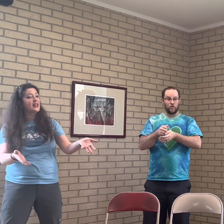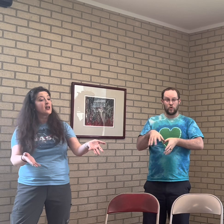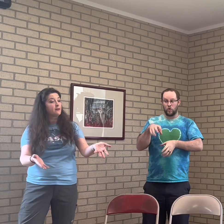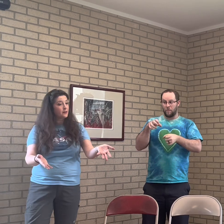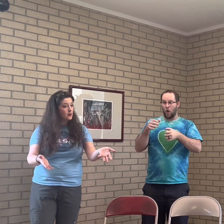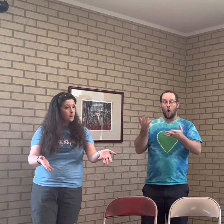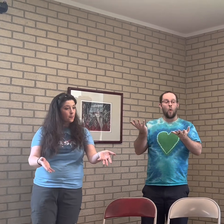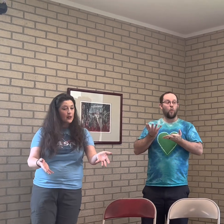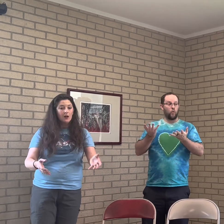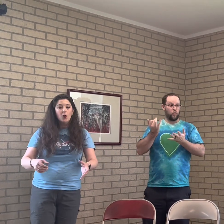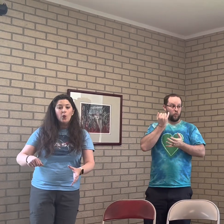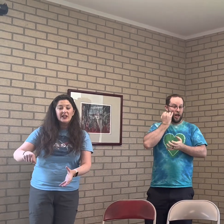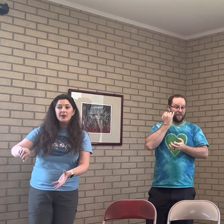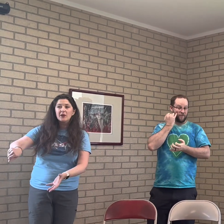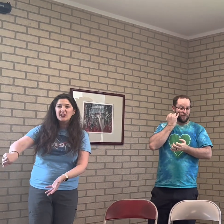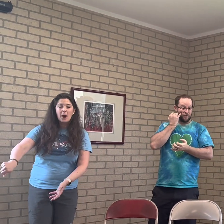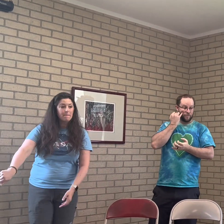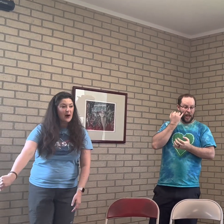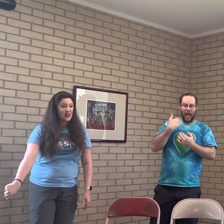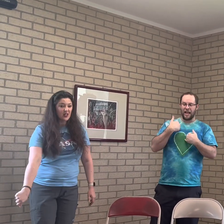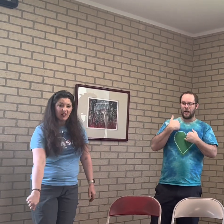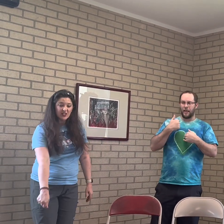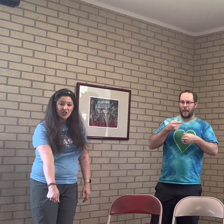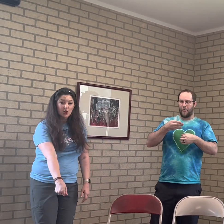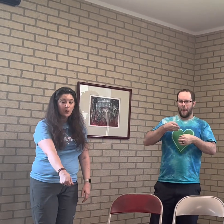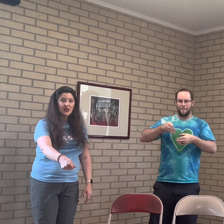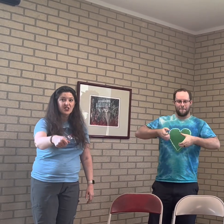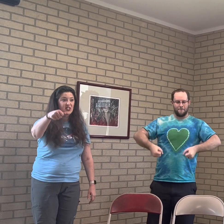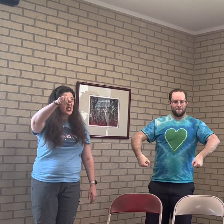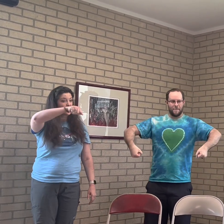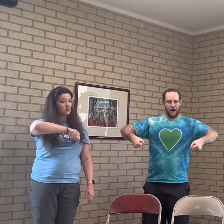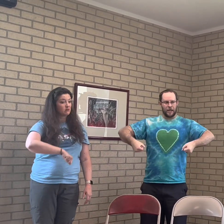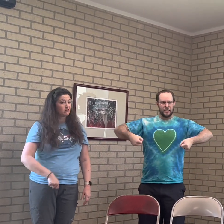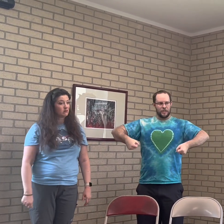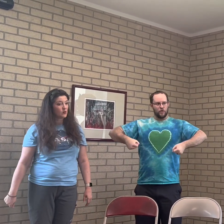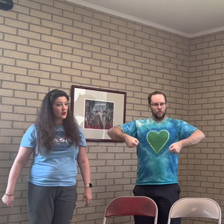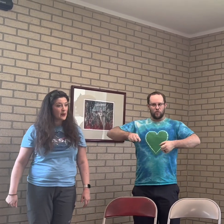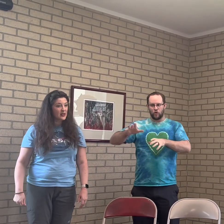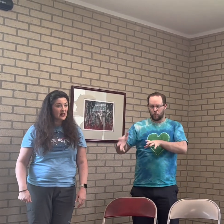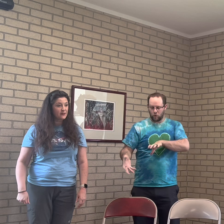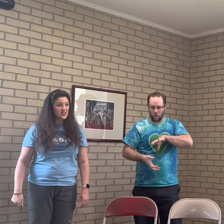What if we had somebody with, like, a bucket, like a scoop on a stick. Would that make life